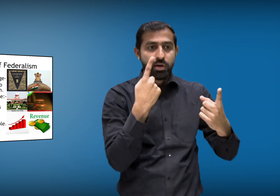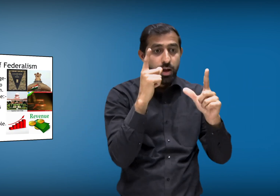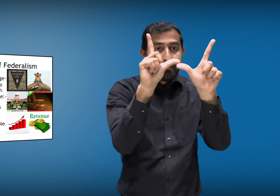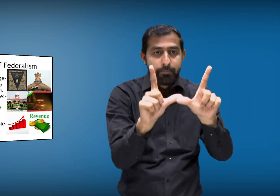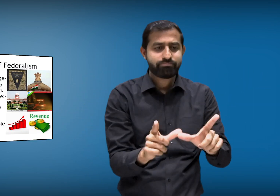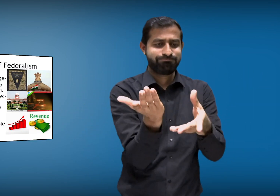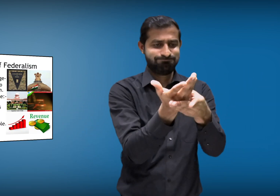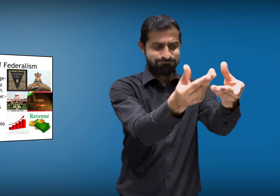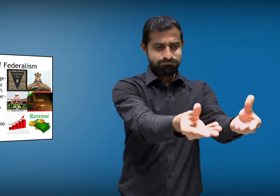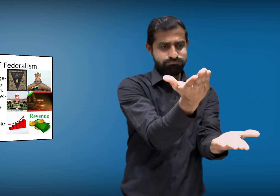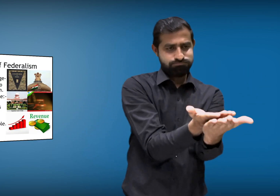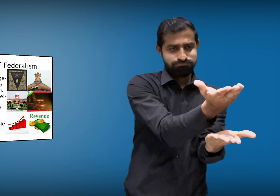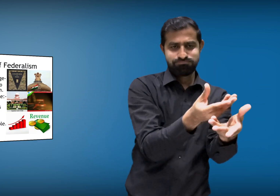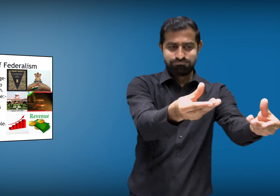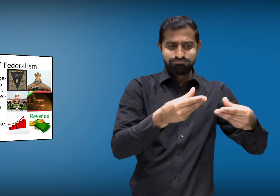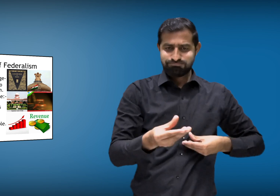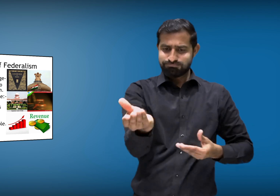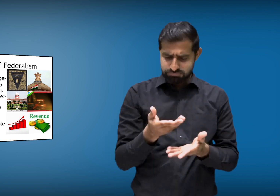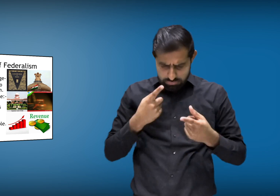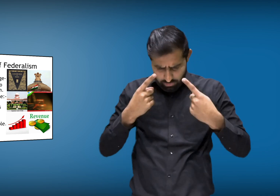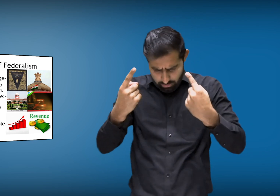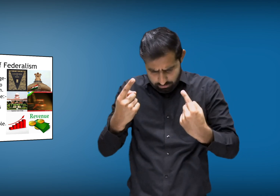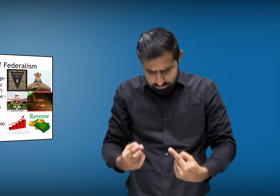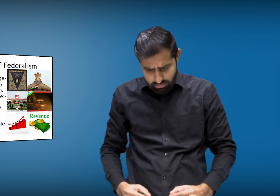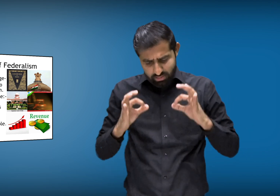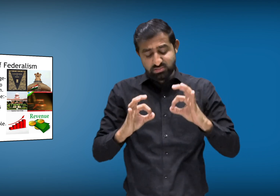generate revenues out of these funding. Appropriate utilization of the state